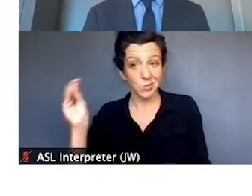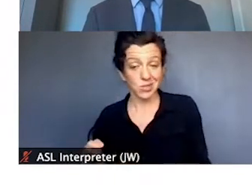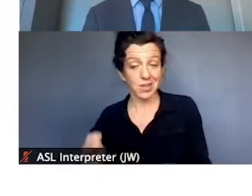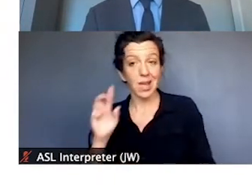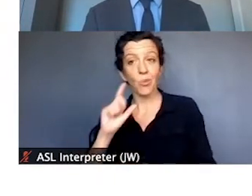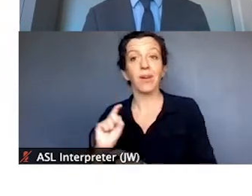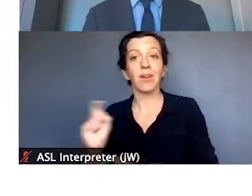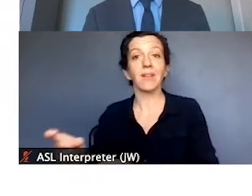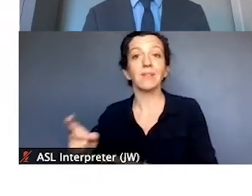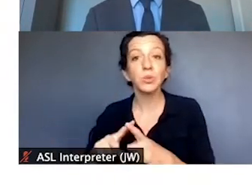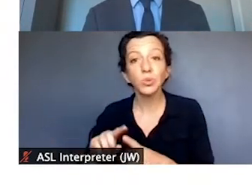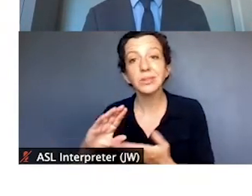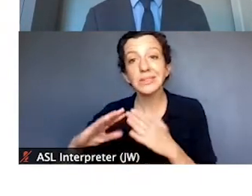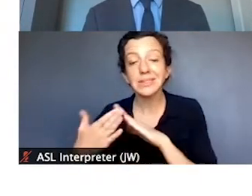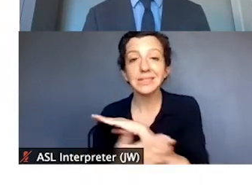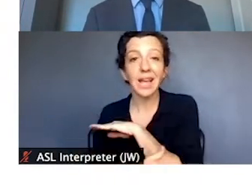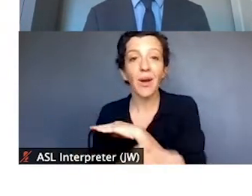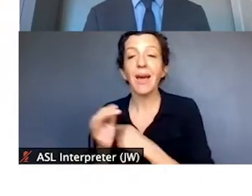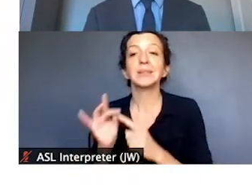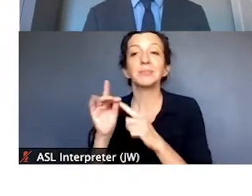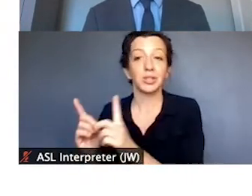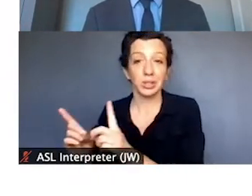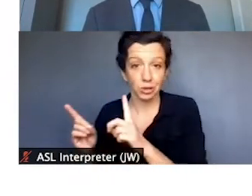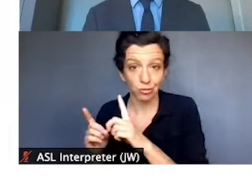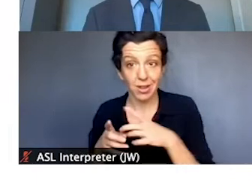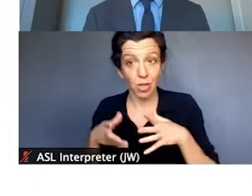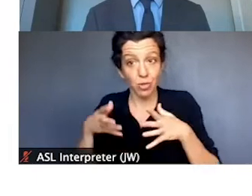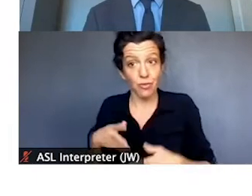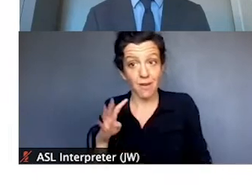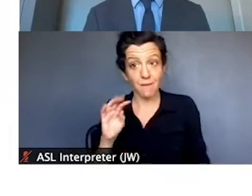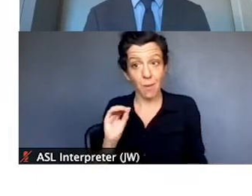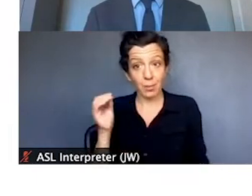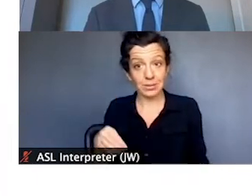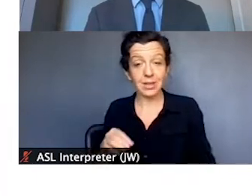across the state, while the remaining 40% would go to schools and community colleges.